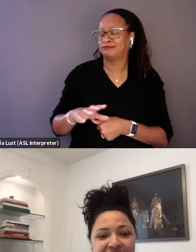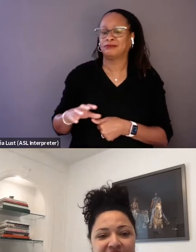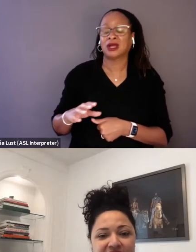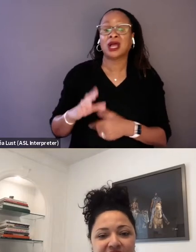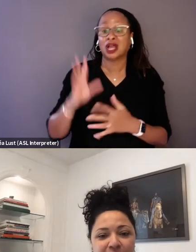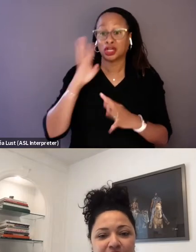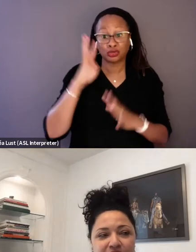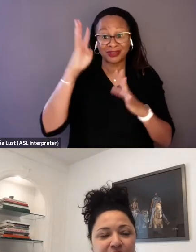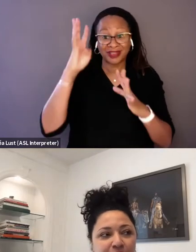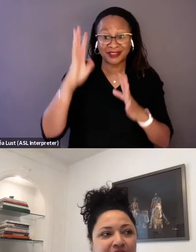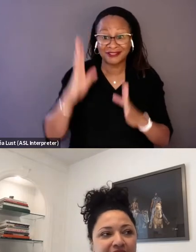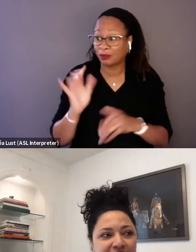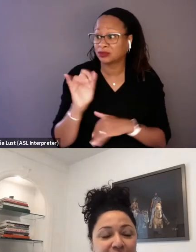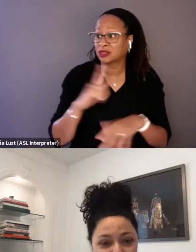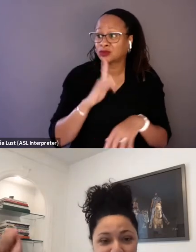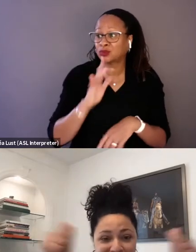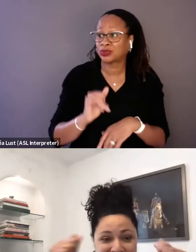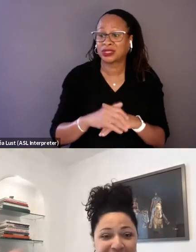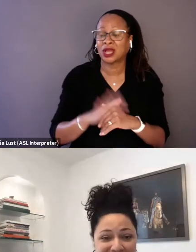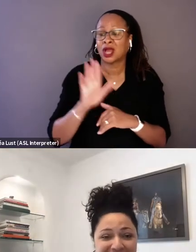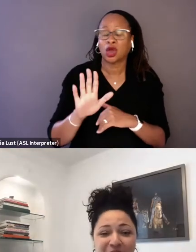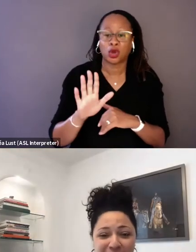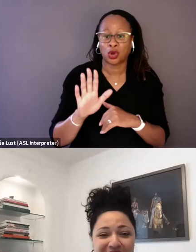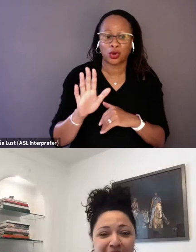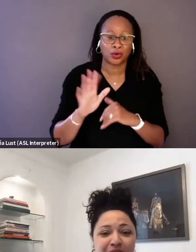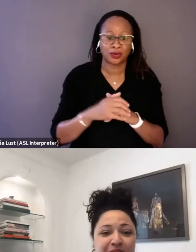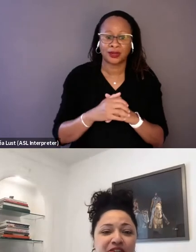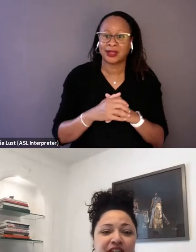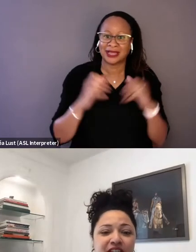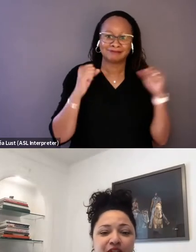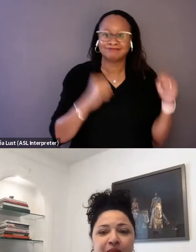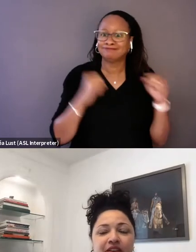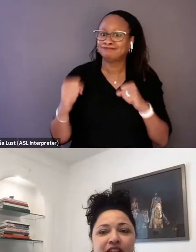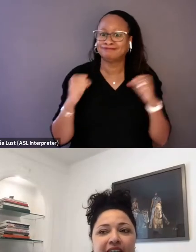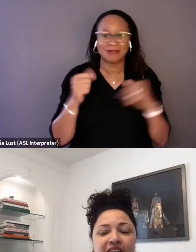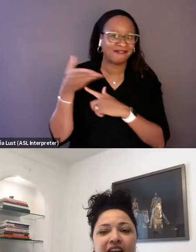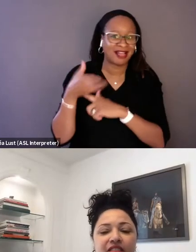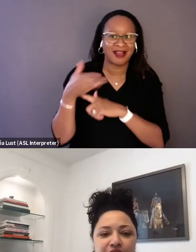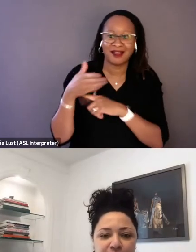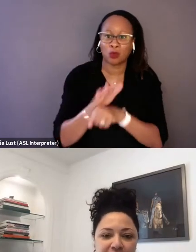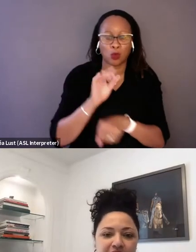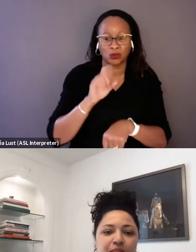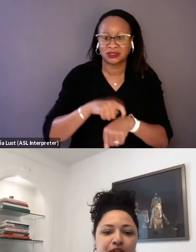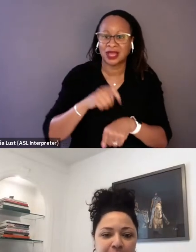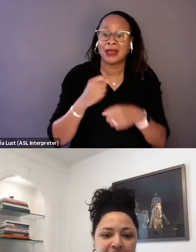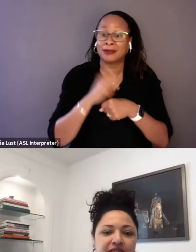and it was really like her flying that flag the whole time to make sure that these filmmakers had their unique perspective